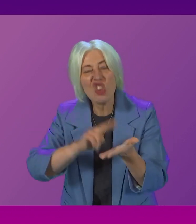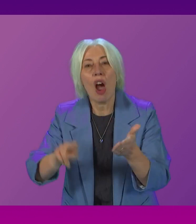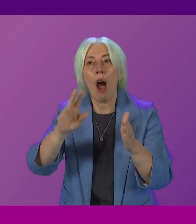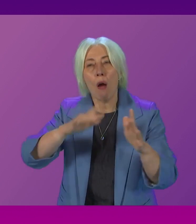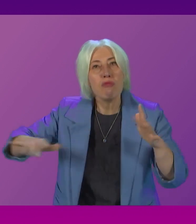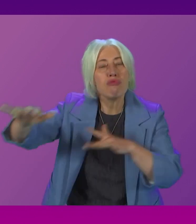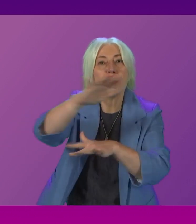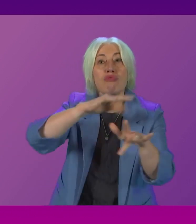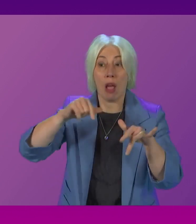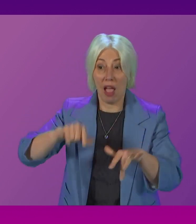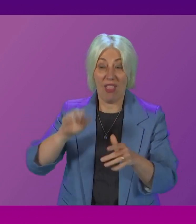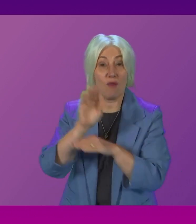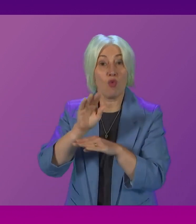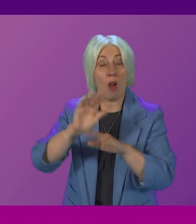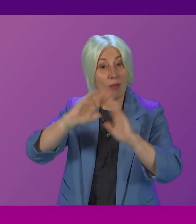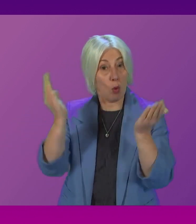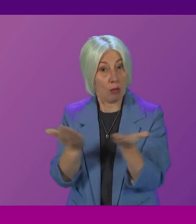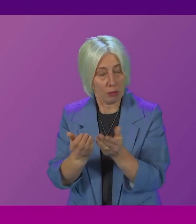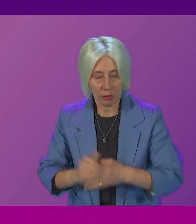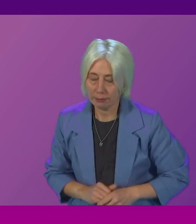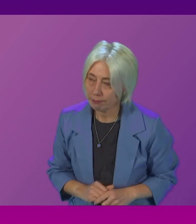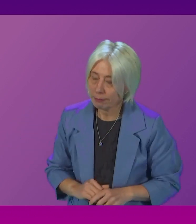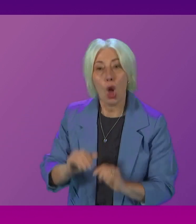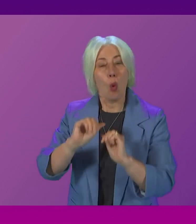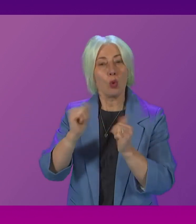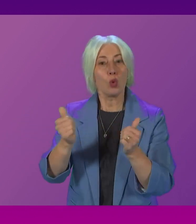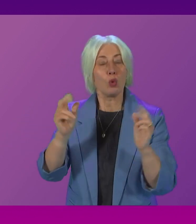of our nature and, indeed, of the planet. It was really good to see the headline target to